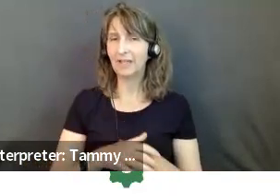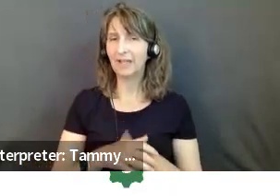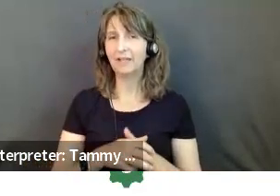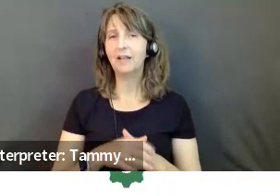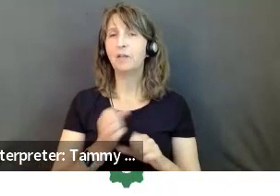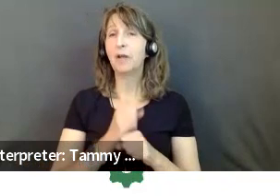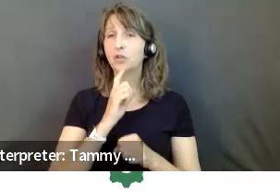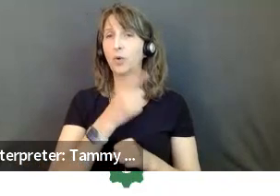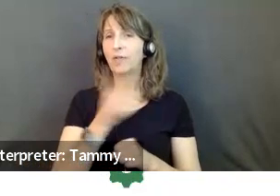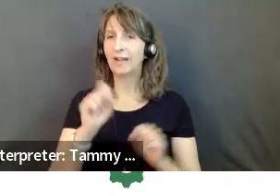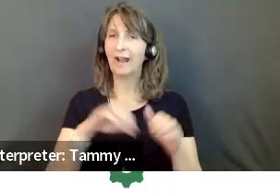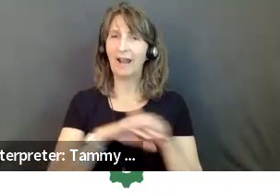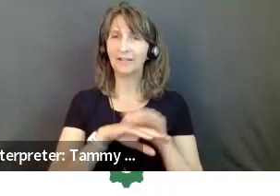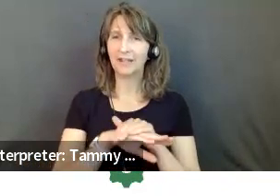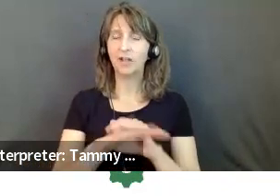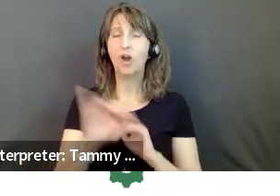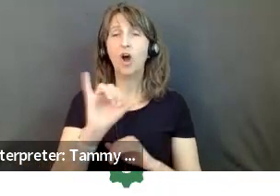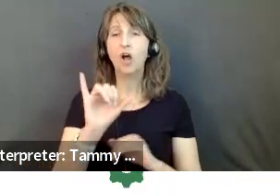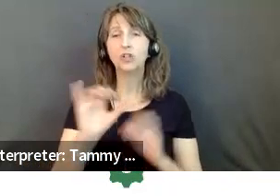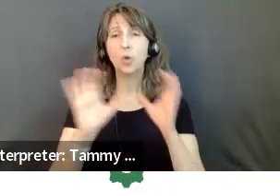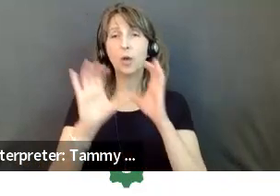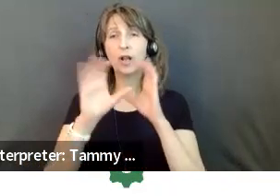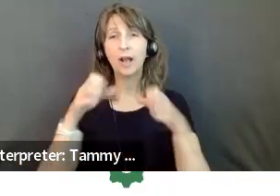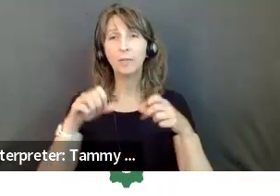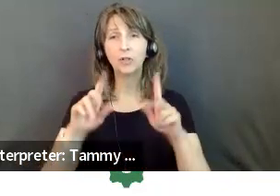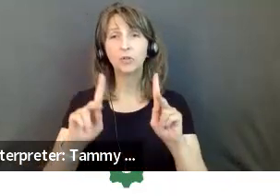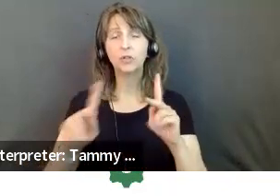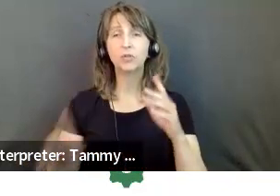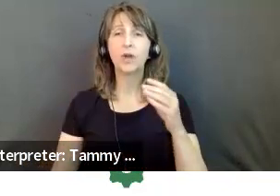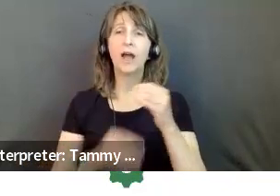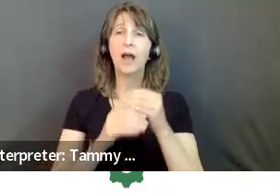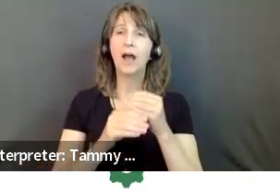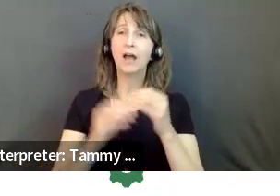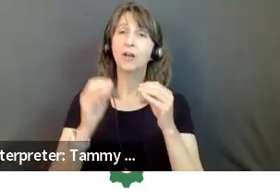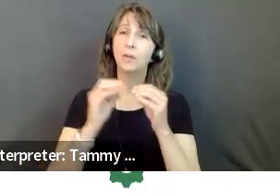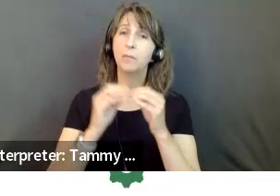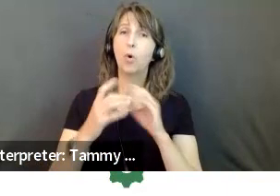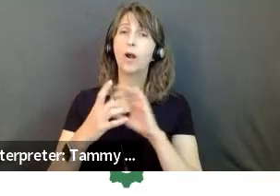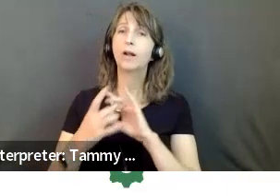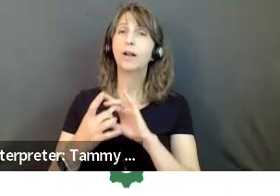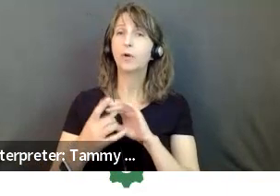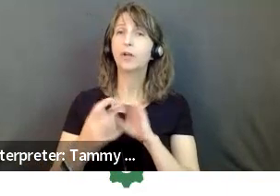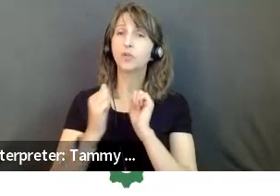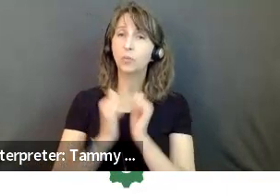Collaboration with existing providers.